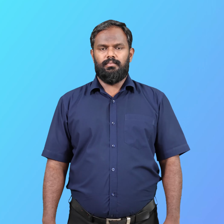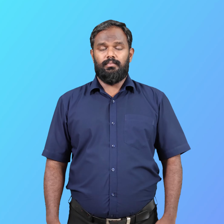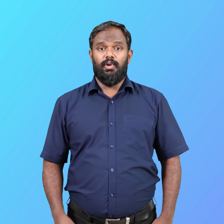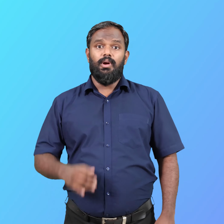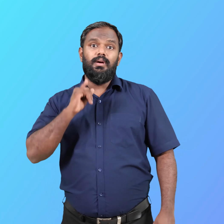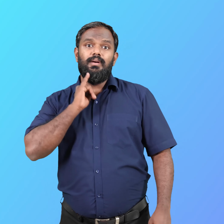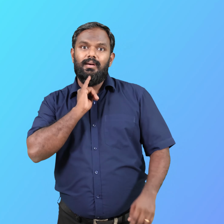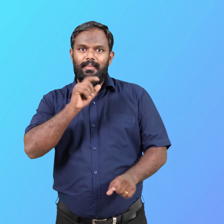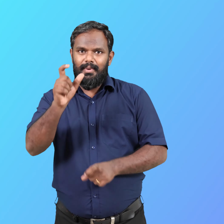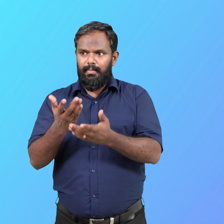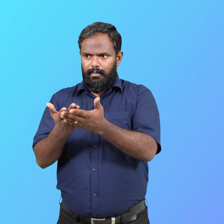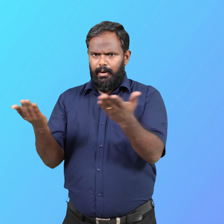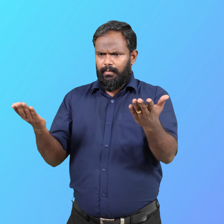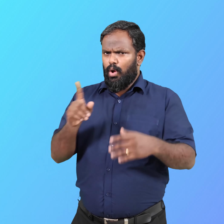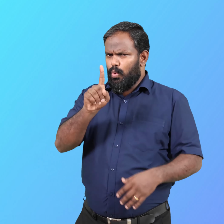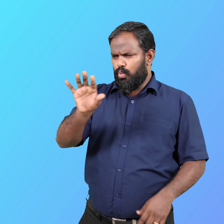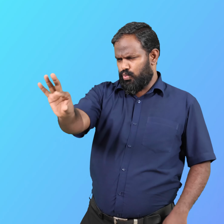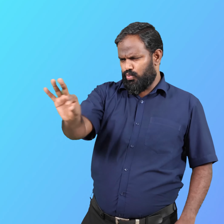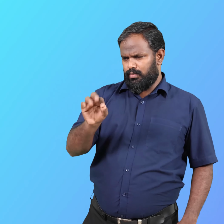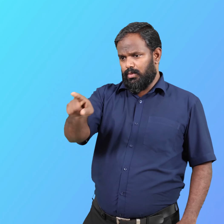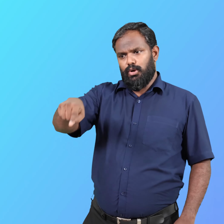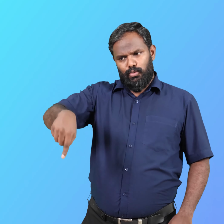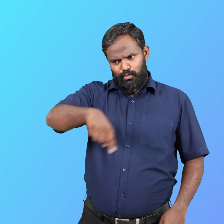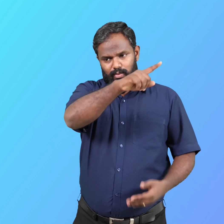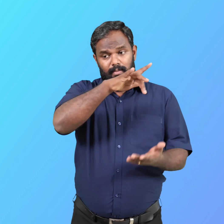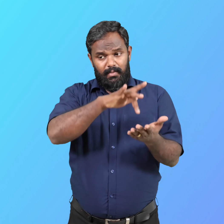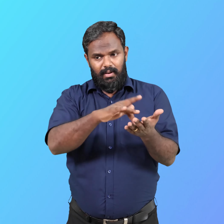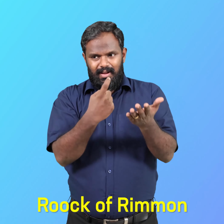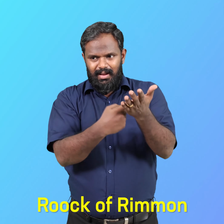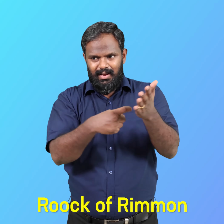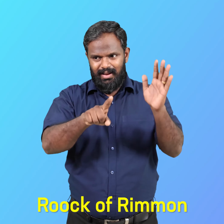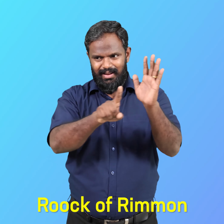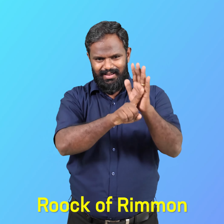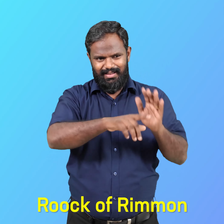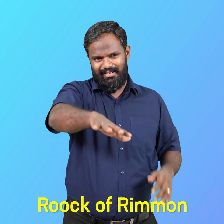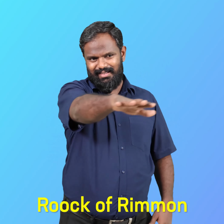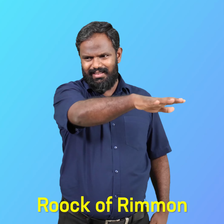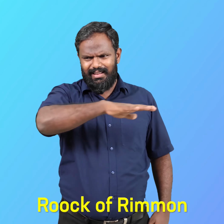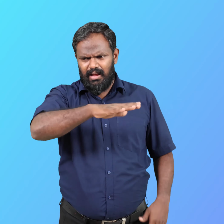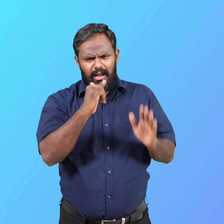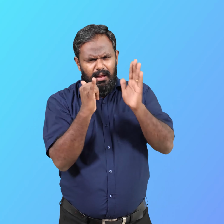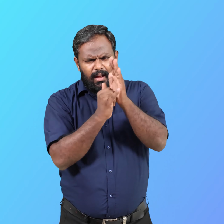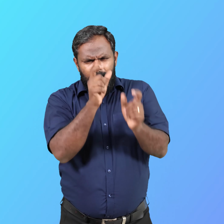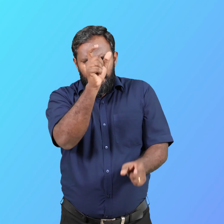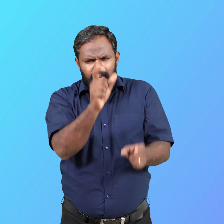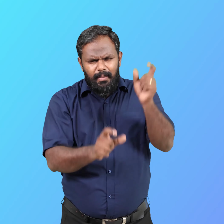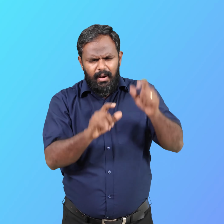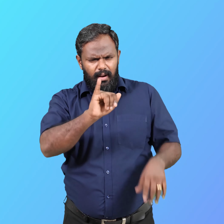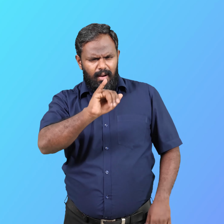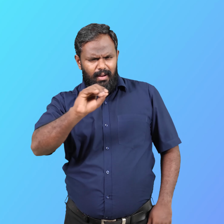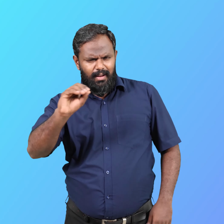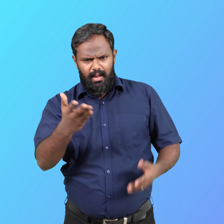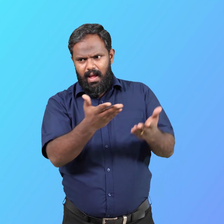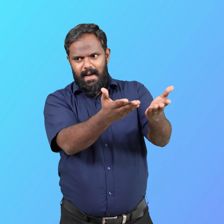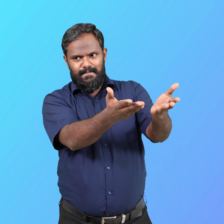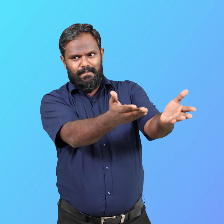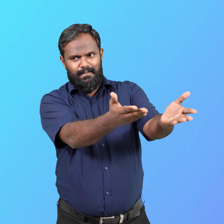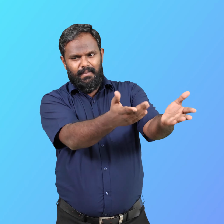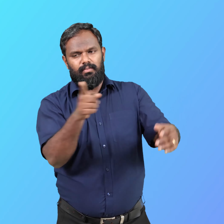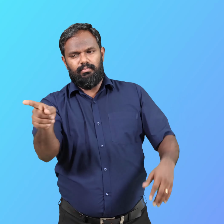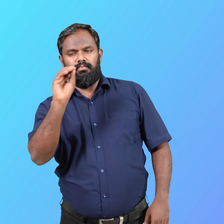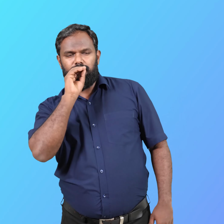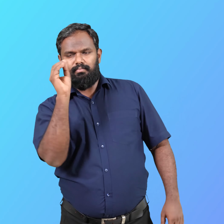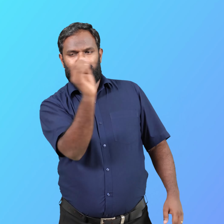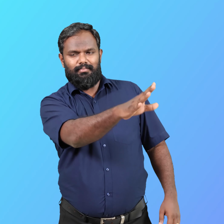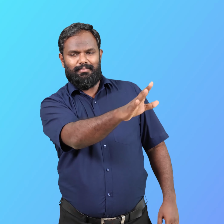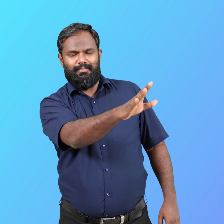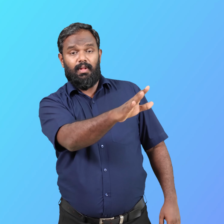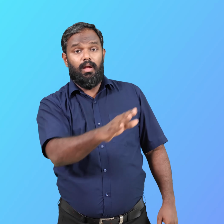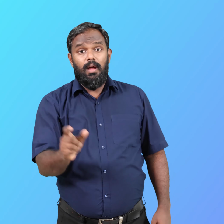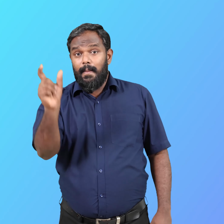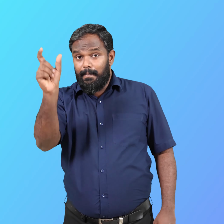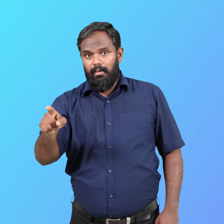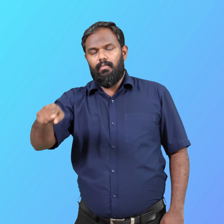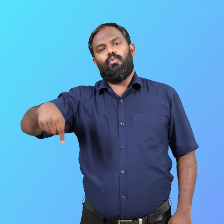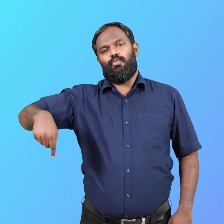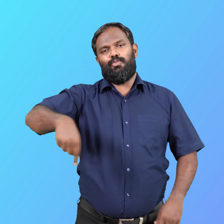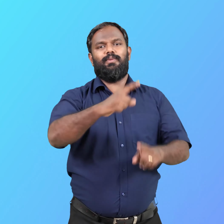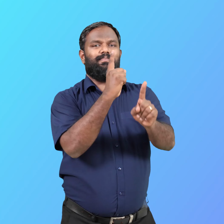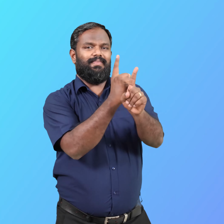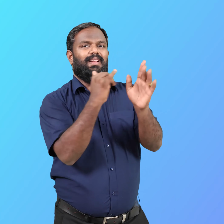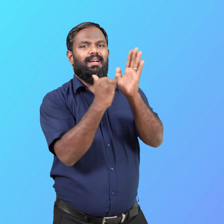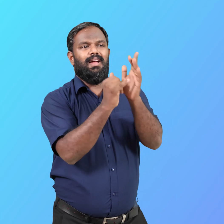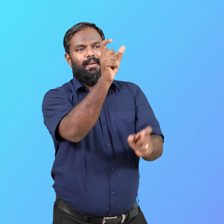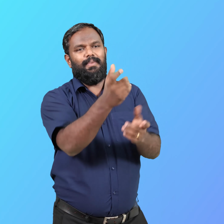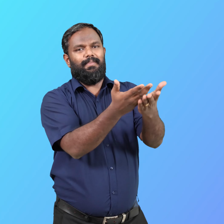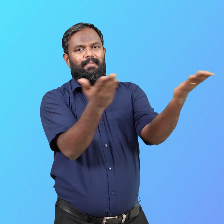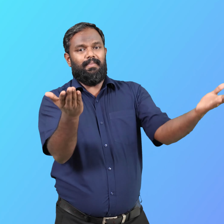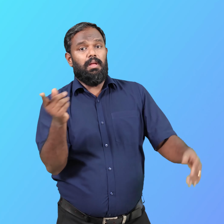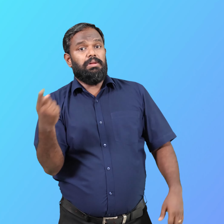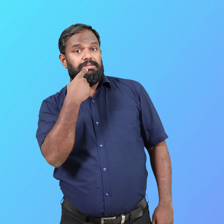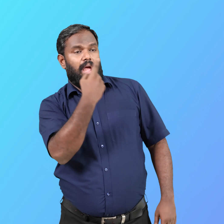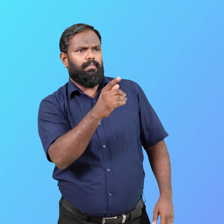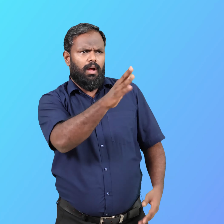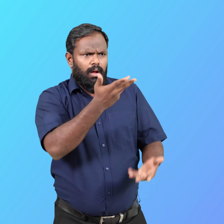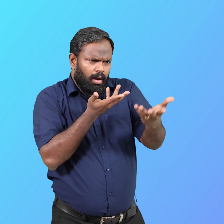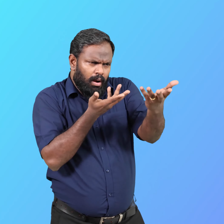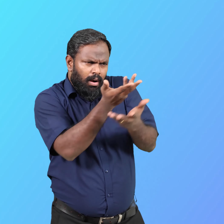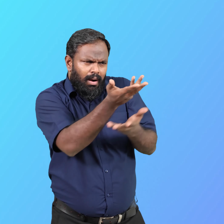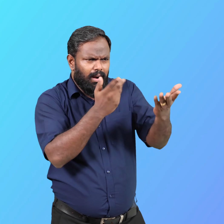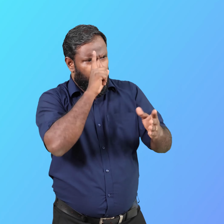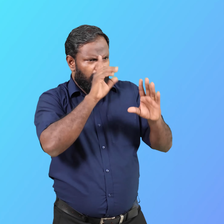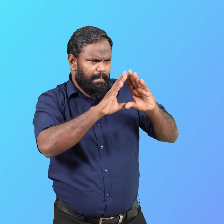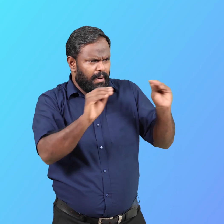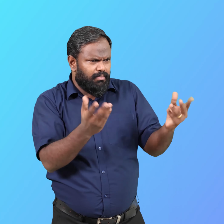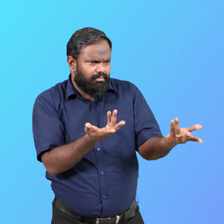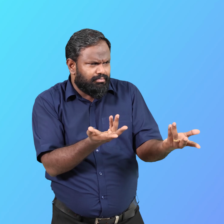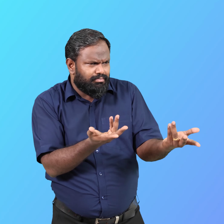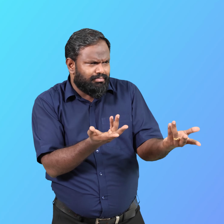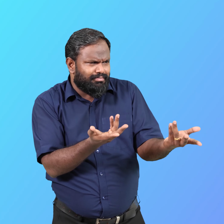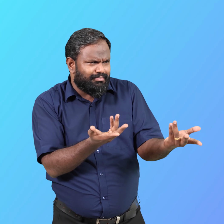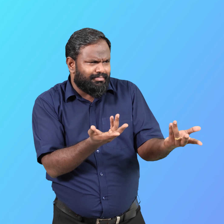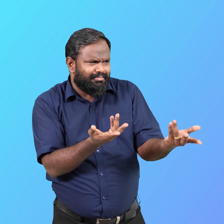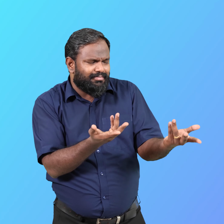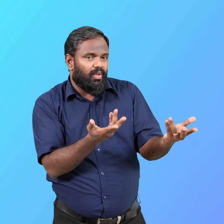Then the Israelites sent a message to the men of Benjamin, who were at a place named the rock of Rimmon. They offered to make peace with the men of Benjamin.